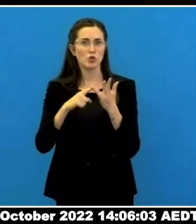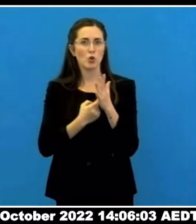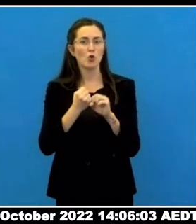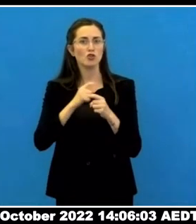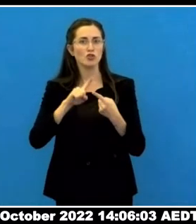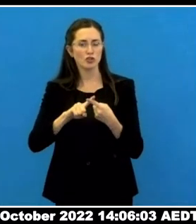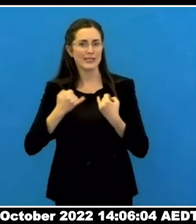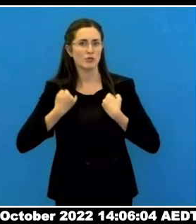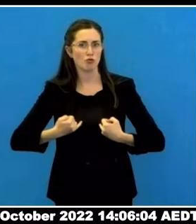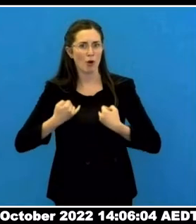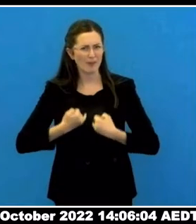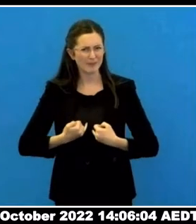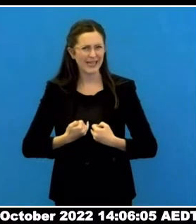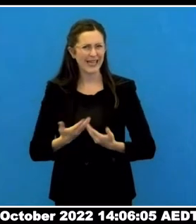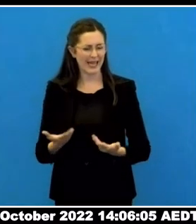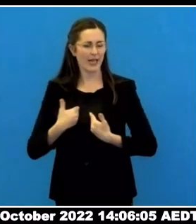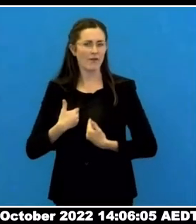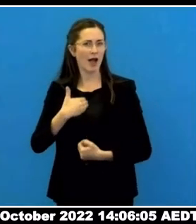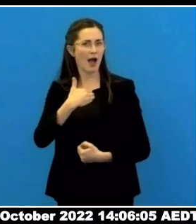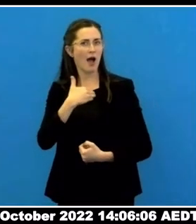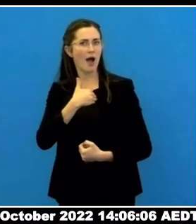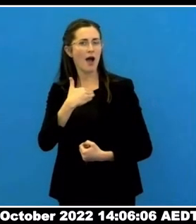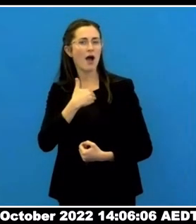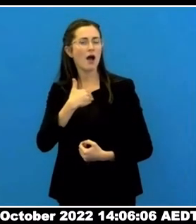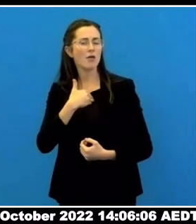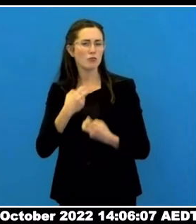which causes heart problems and learning difficulties.